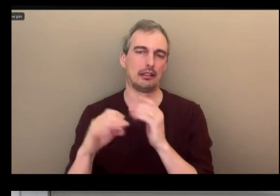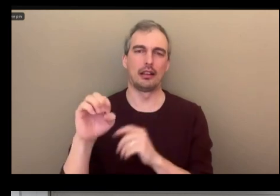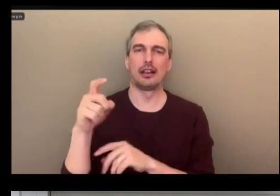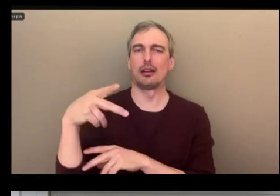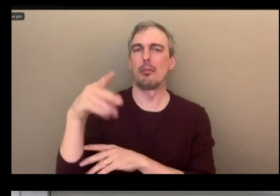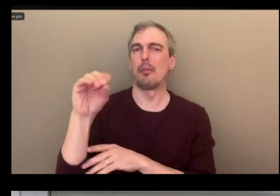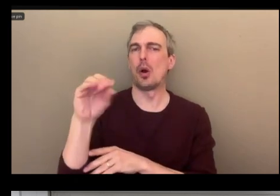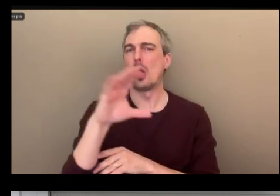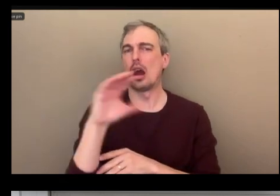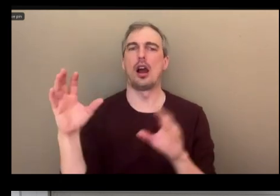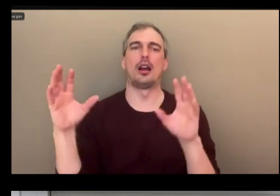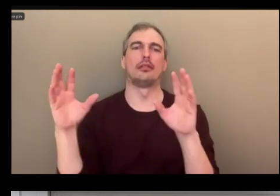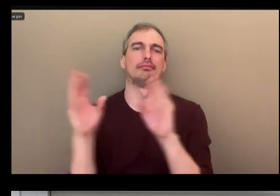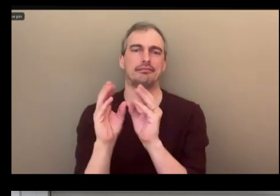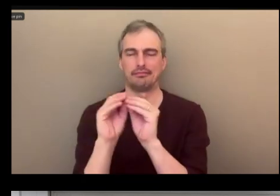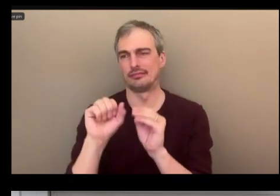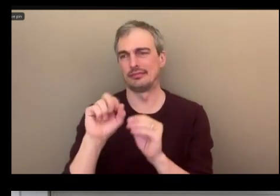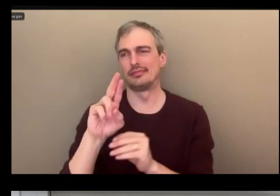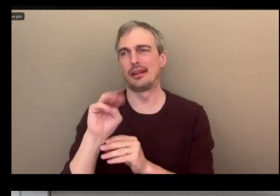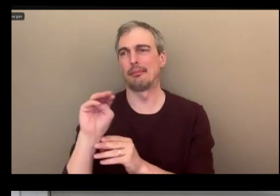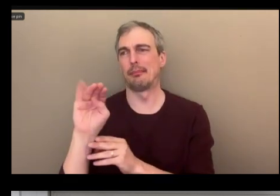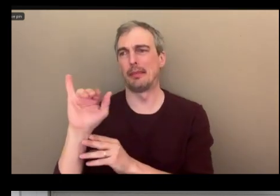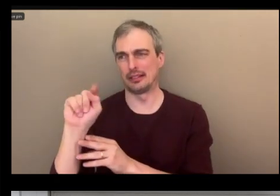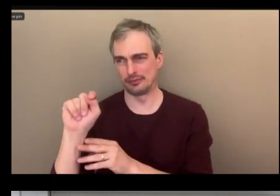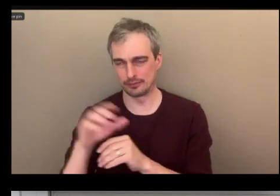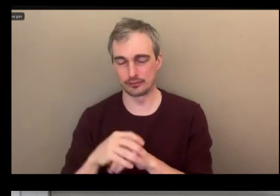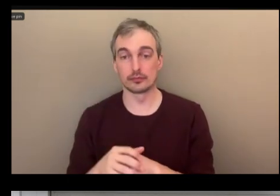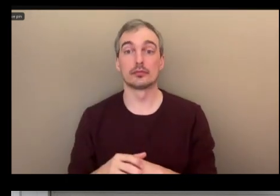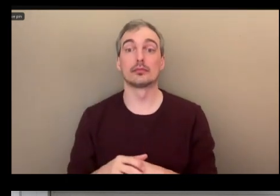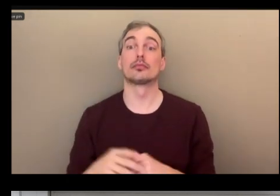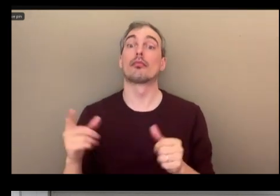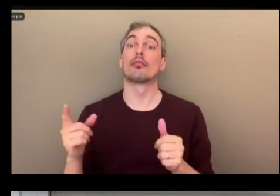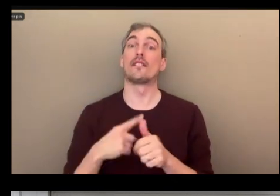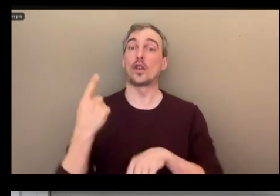Day one is a half day event where we bring in different partners.